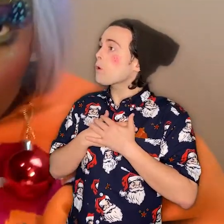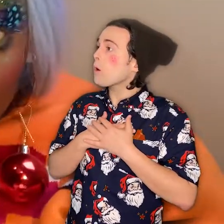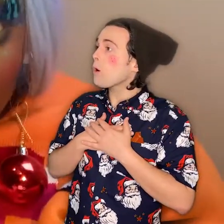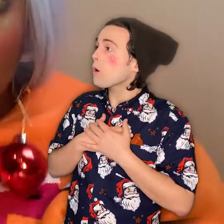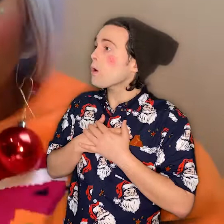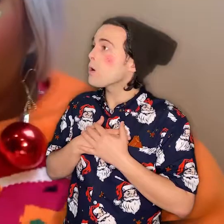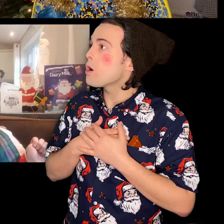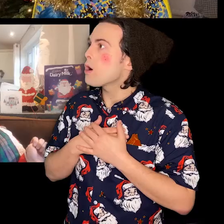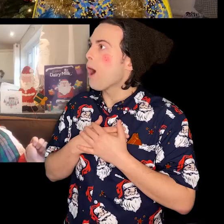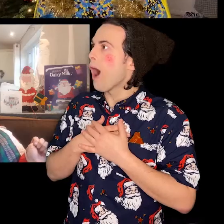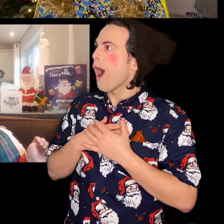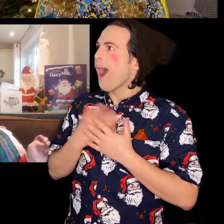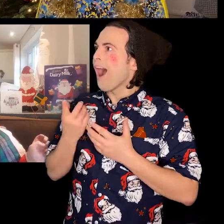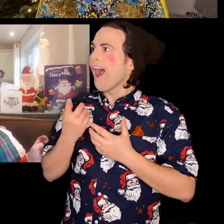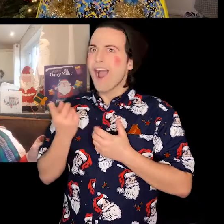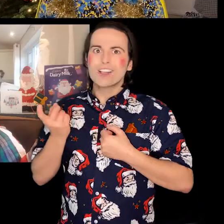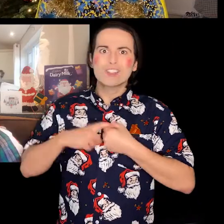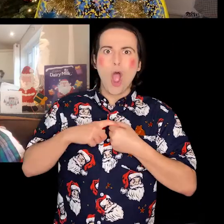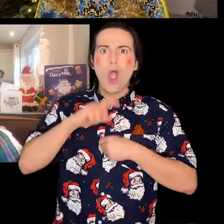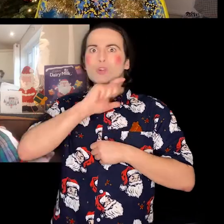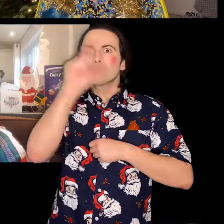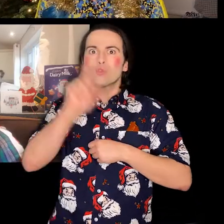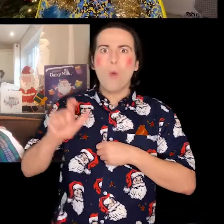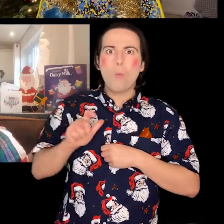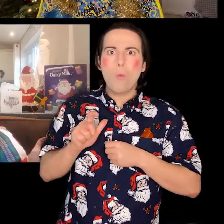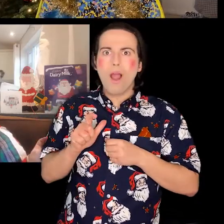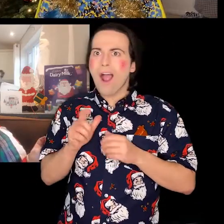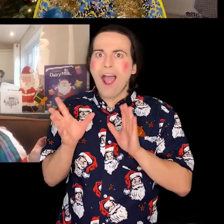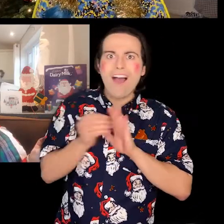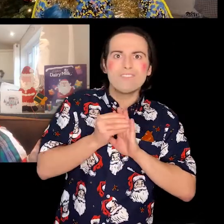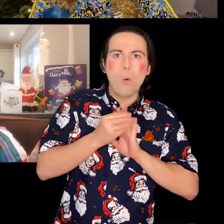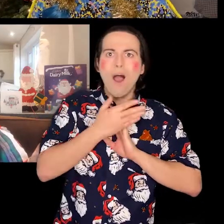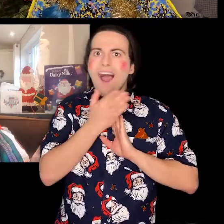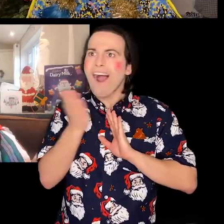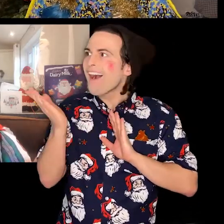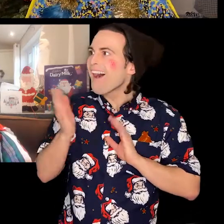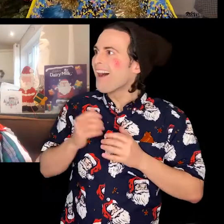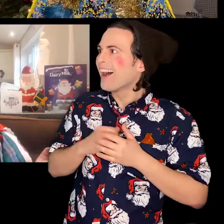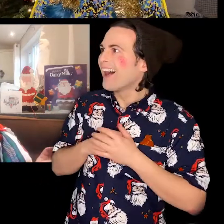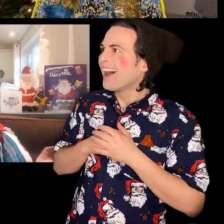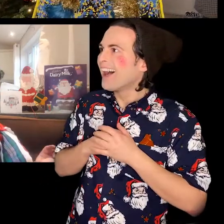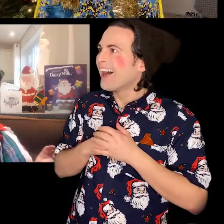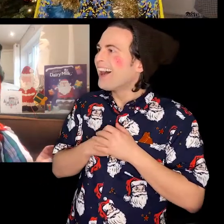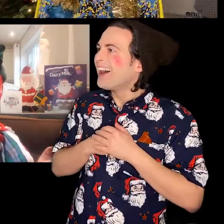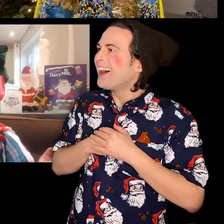Helen - Aye, good idea quine, now where is the join button?